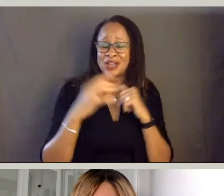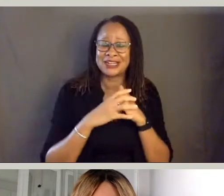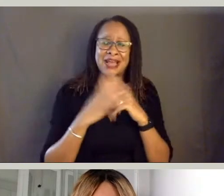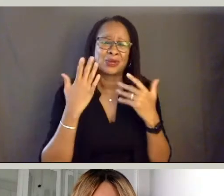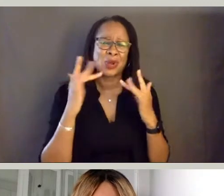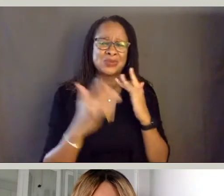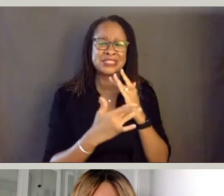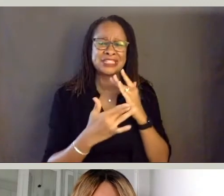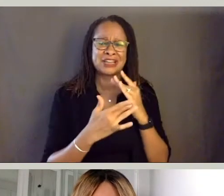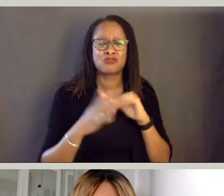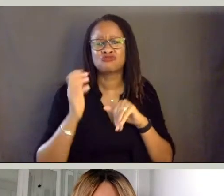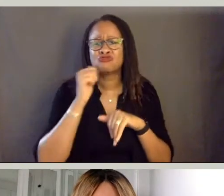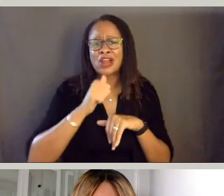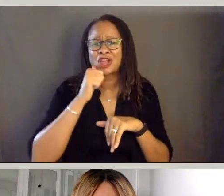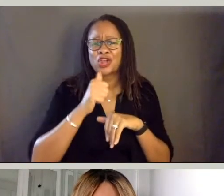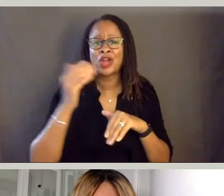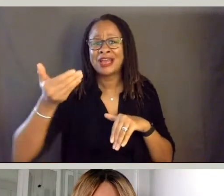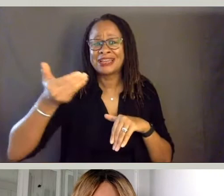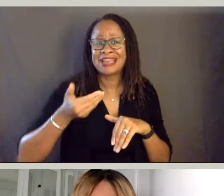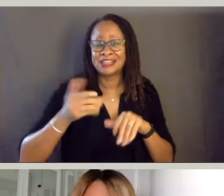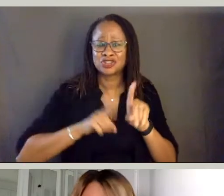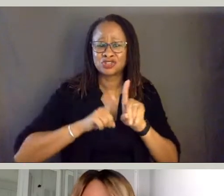but a regular guest star, is that what it's called.